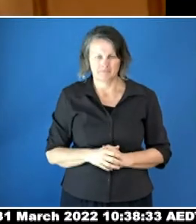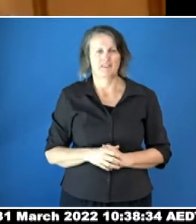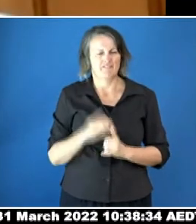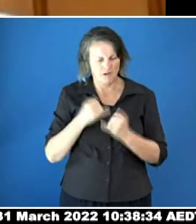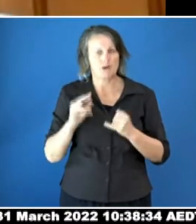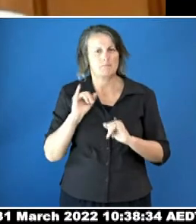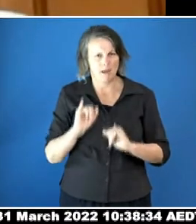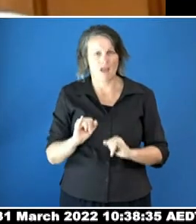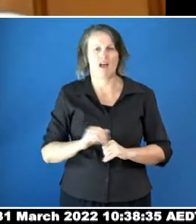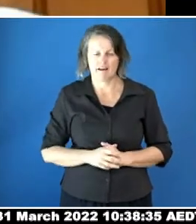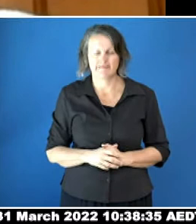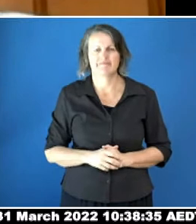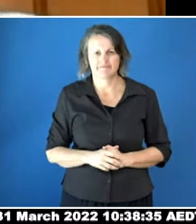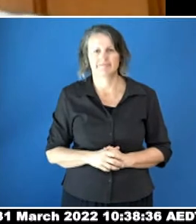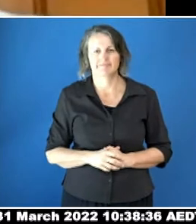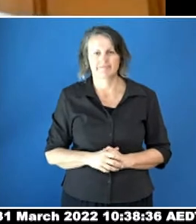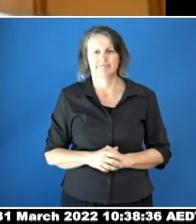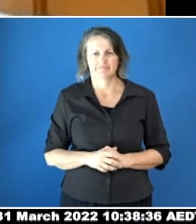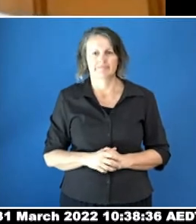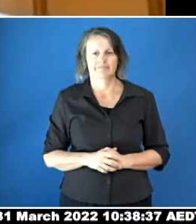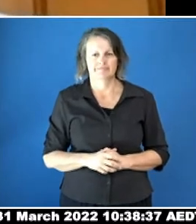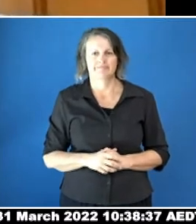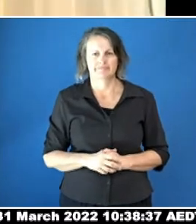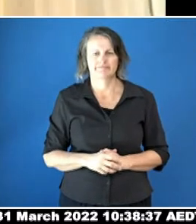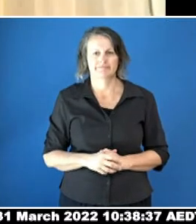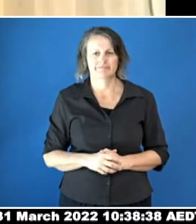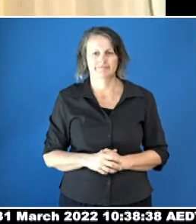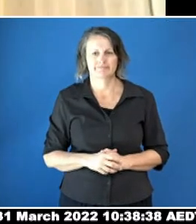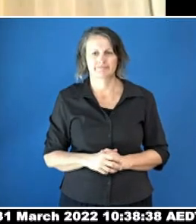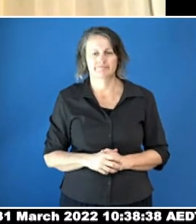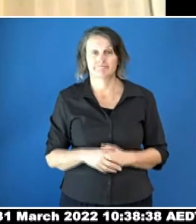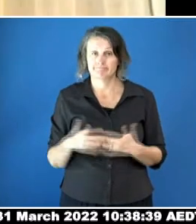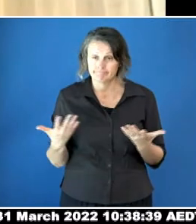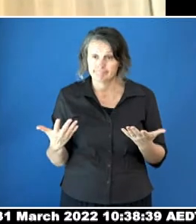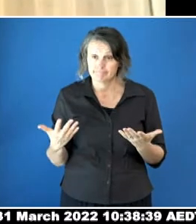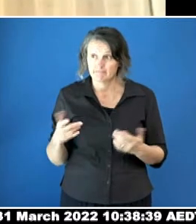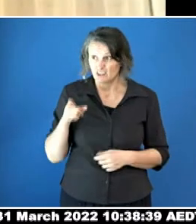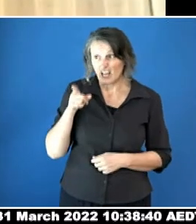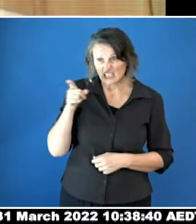And he had a very bad temper.